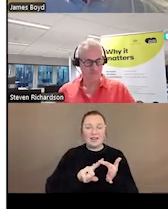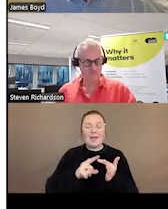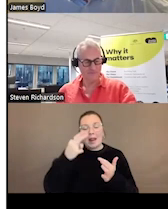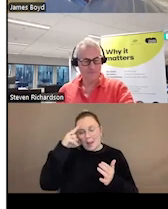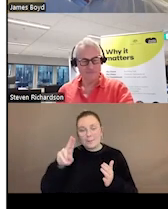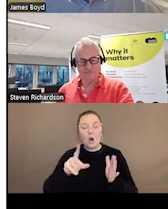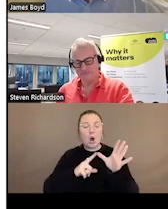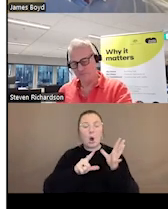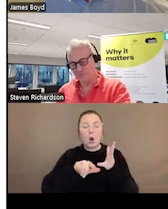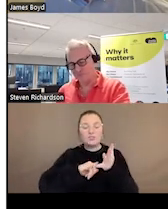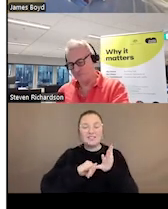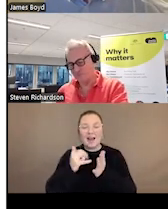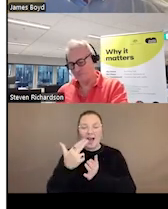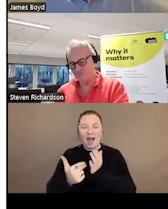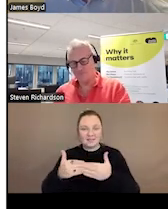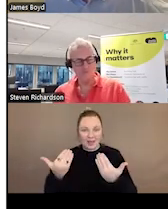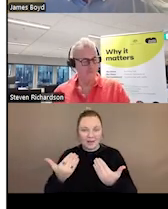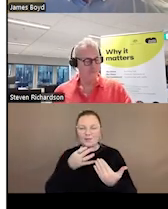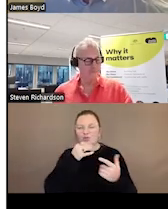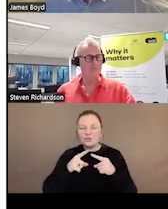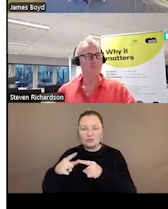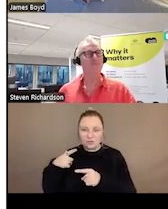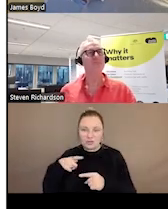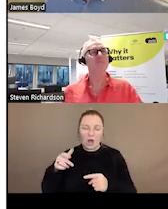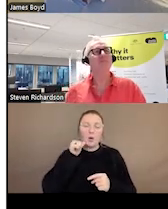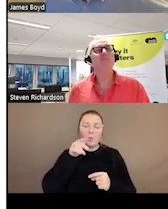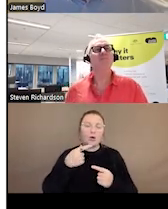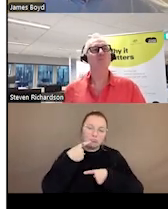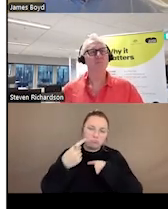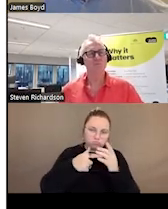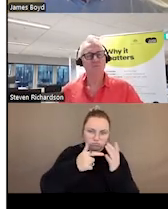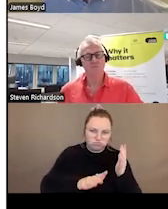There is a number of reasons for this which I won't worry about going into. But once you